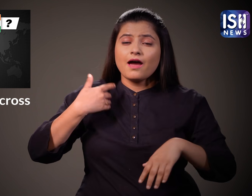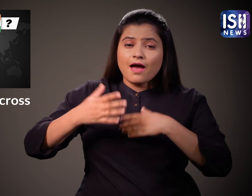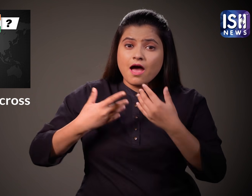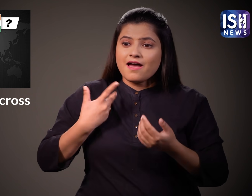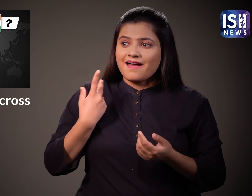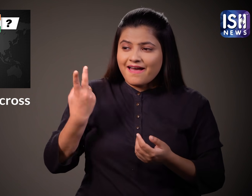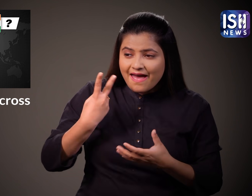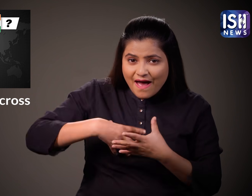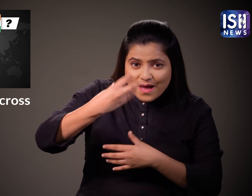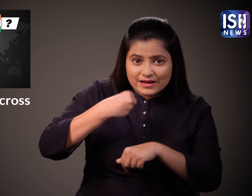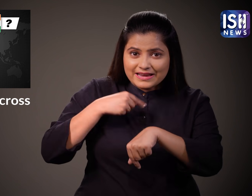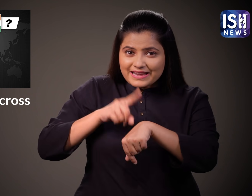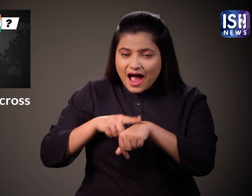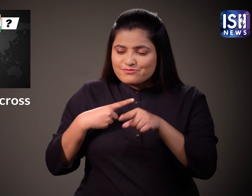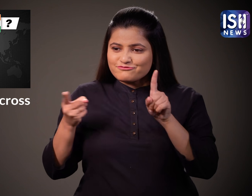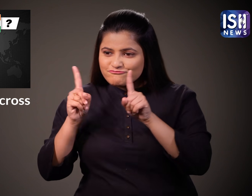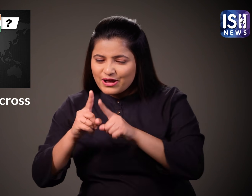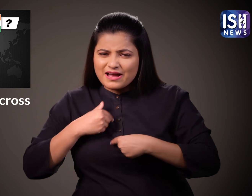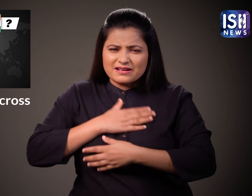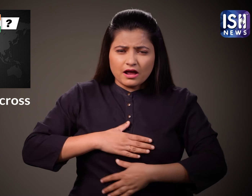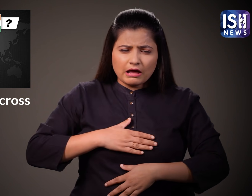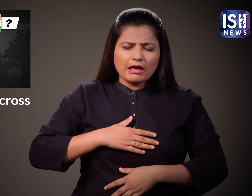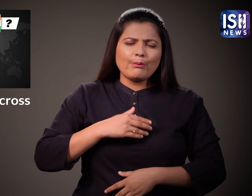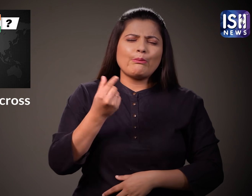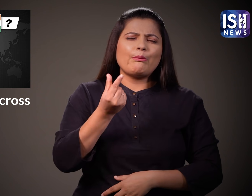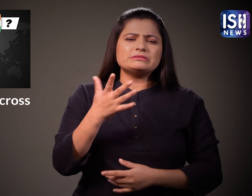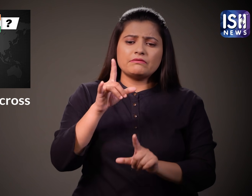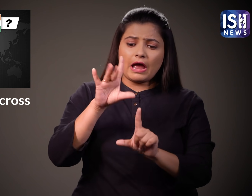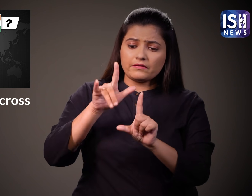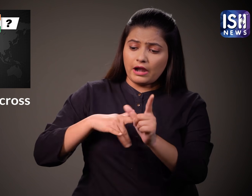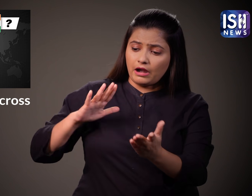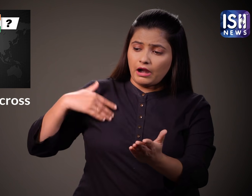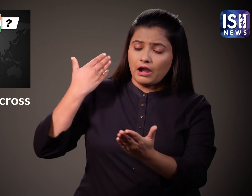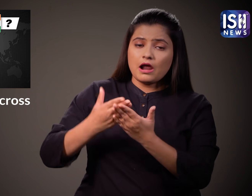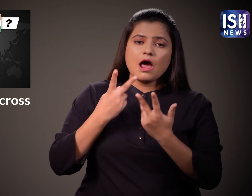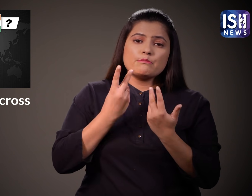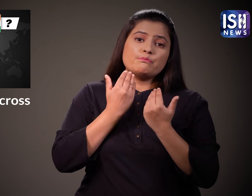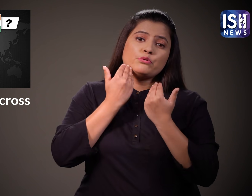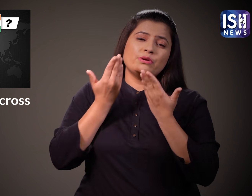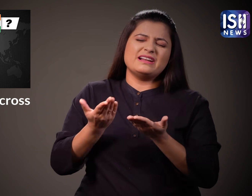Going out, spending time, enjoying is considered a waste of time by people after 15 years of marriage.